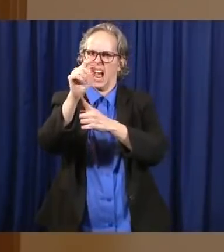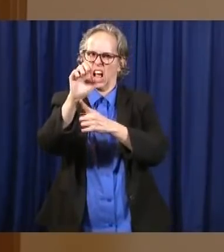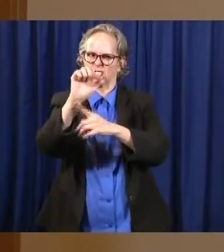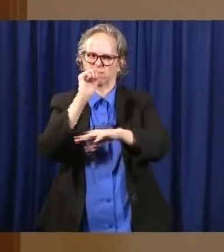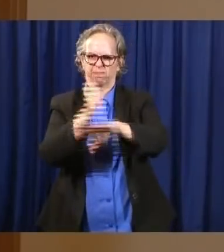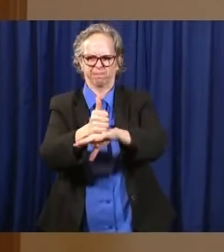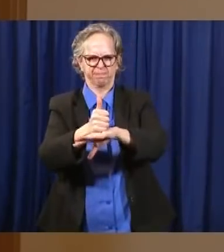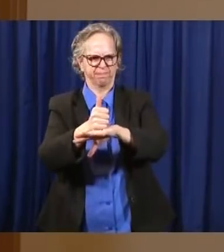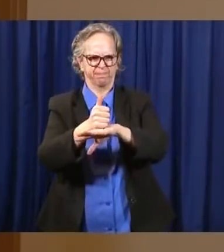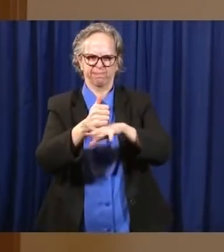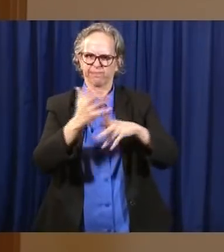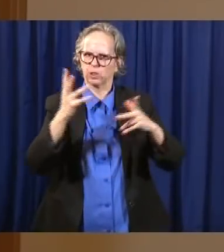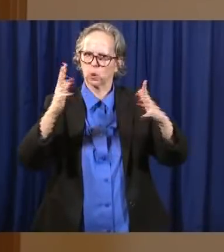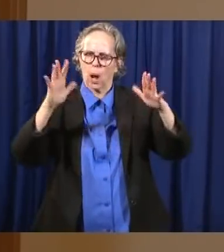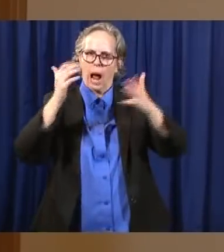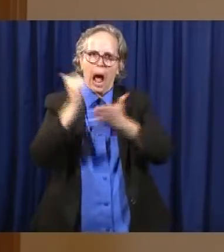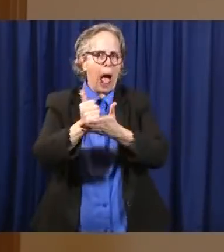FLARE UP, AND THEN RESEED.